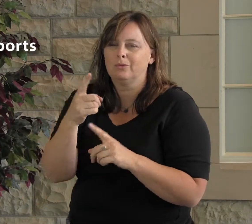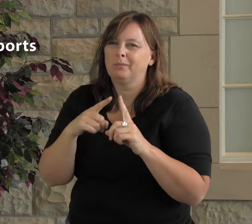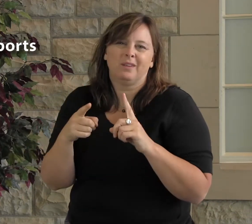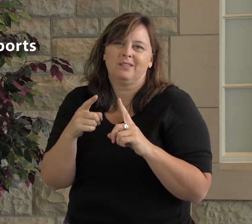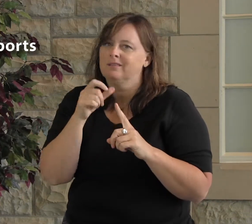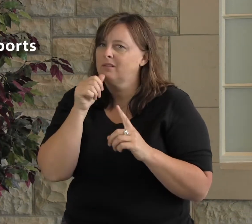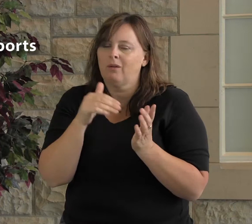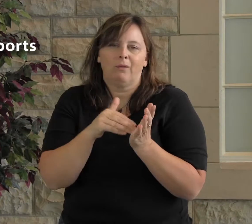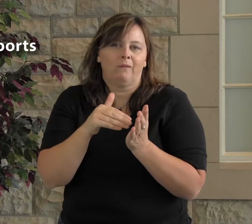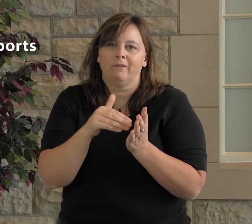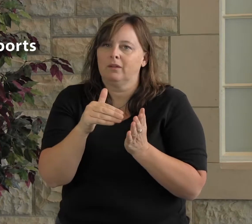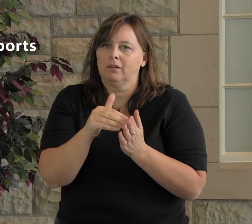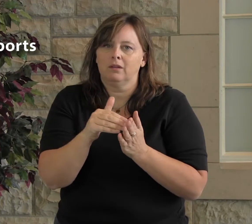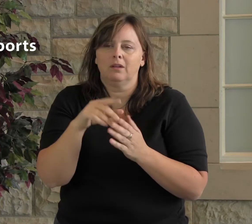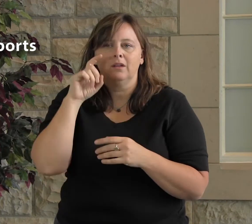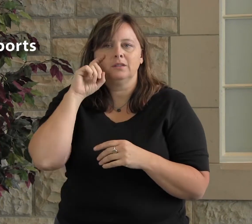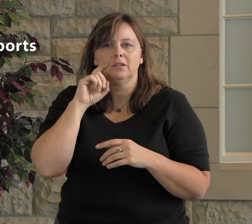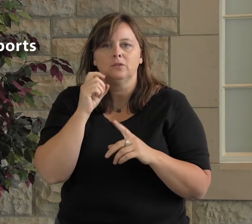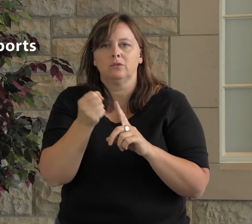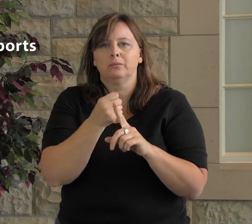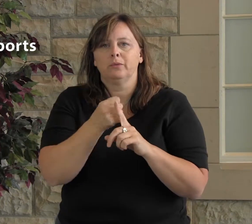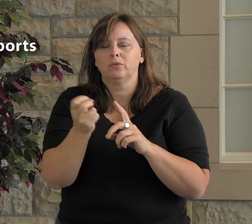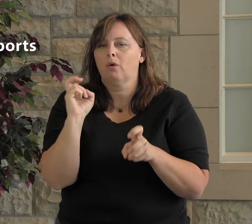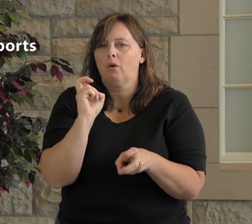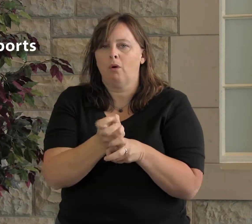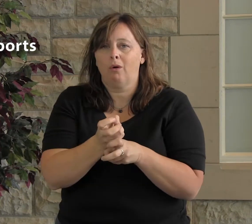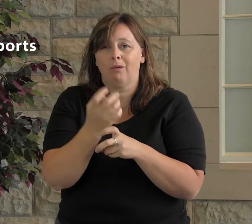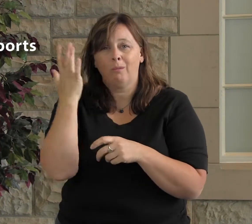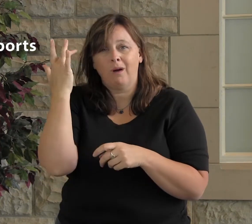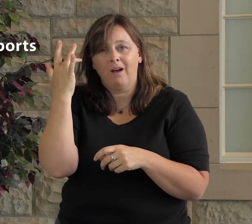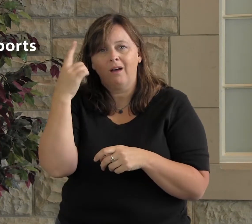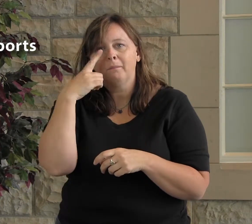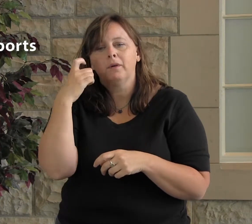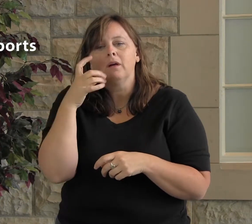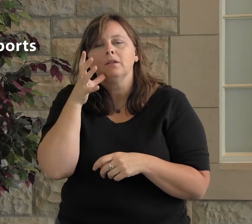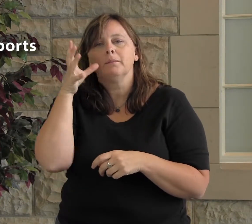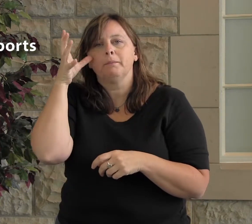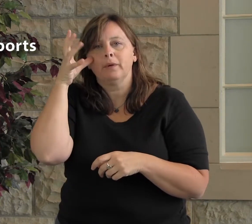This doesn't happen very often. Sexual abuse is also hard, because the child has been told